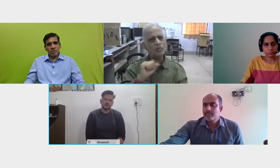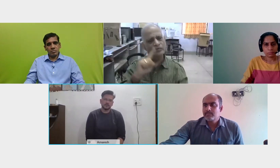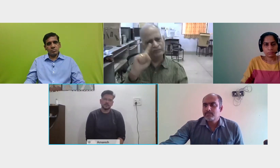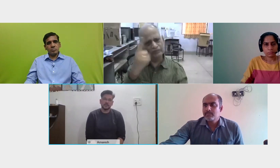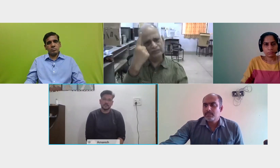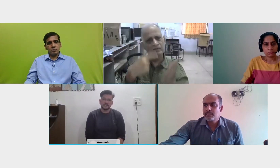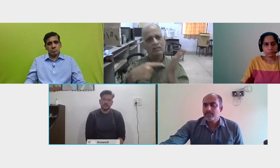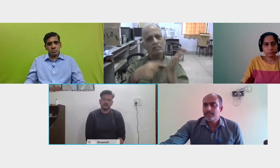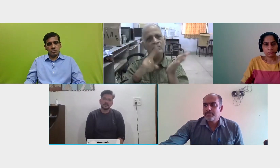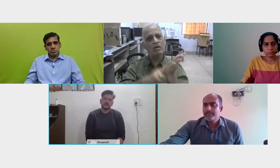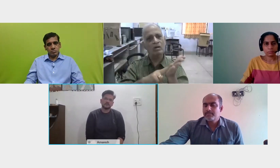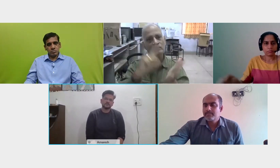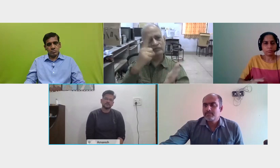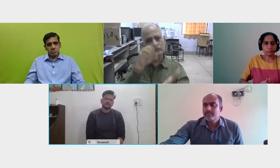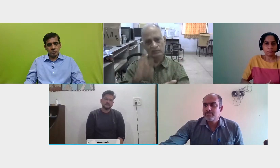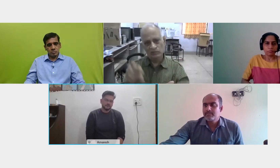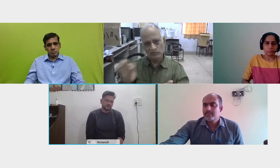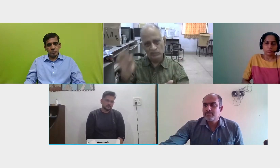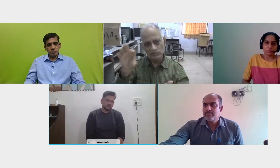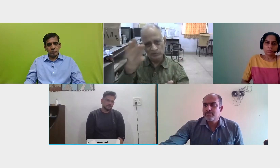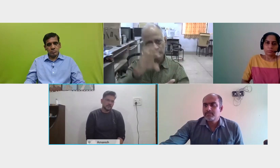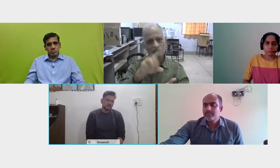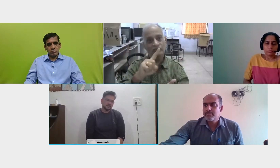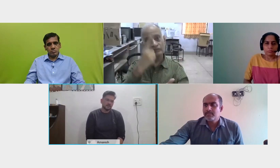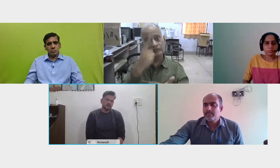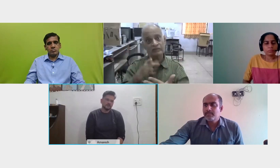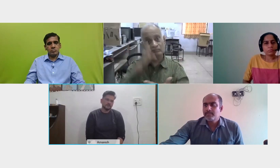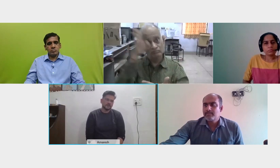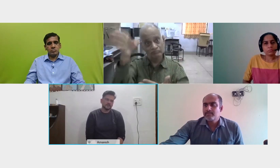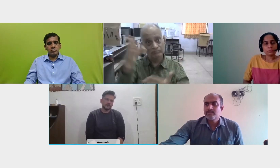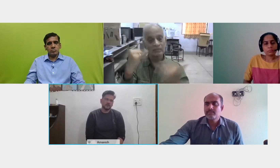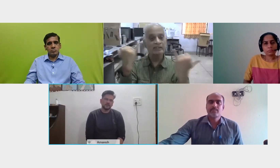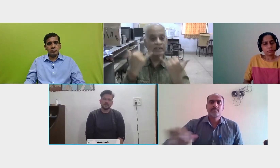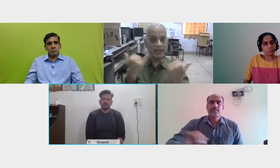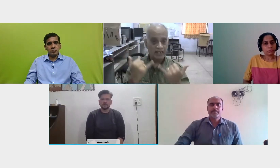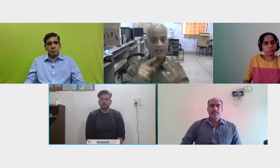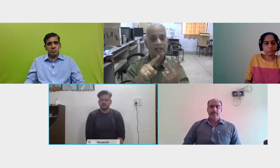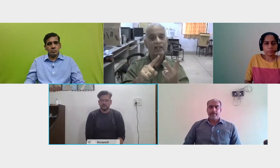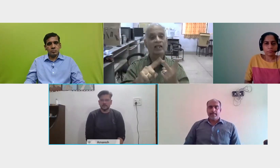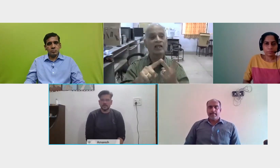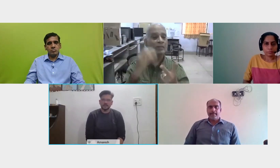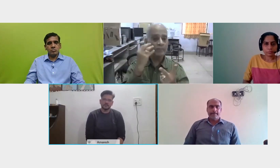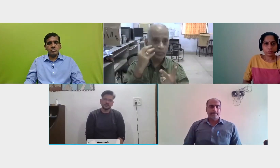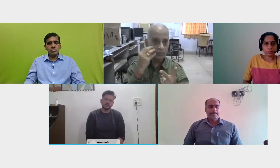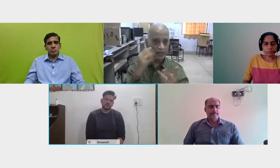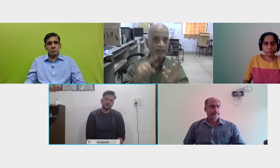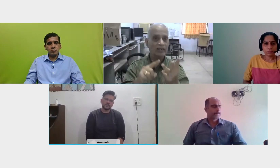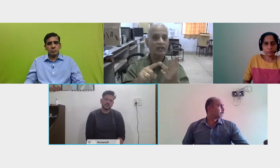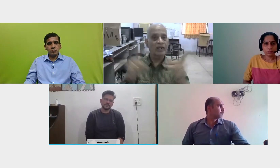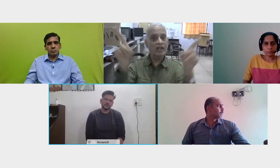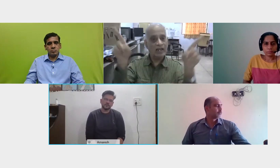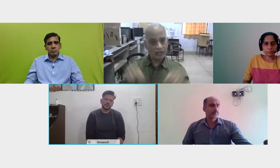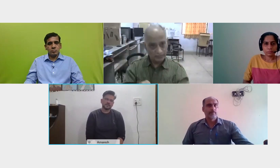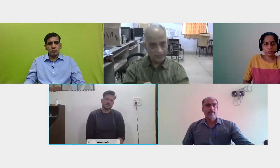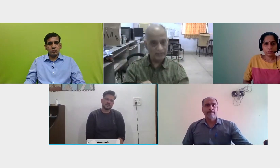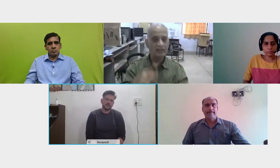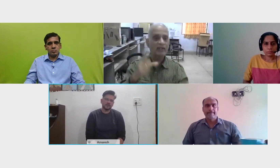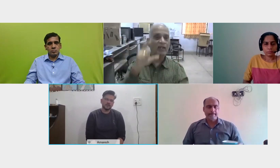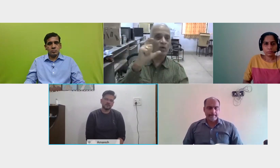not an easy task. So first of all when we got the funding so we visited a few places